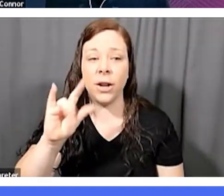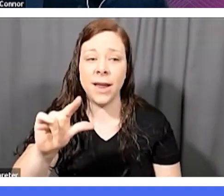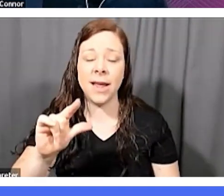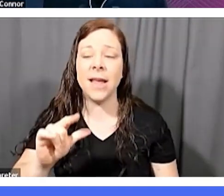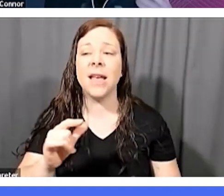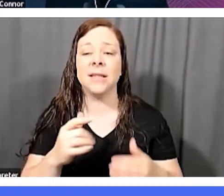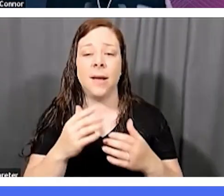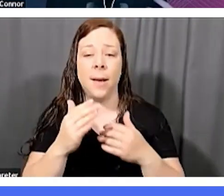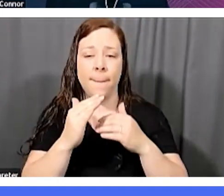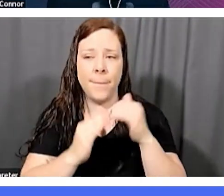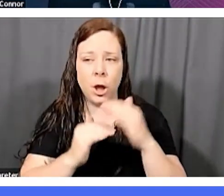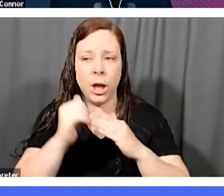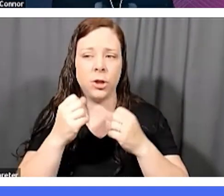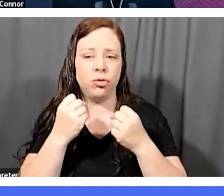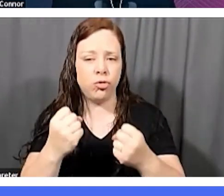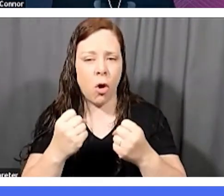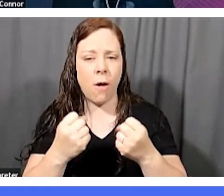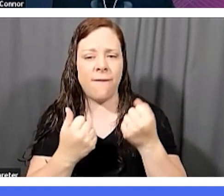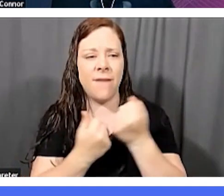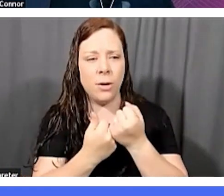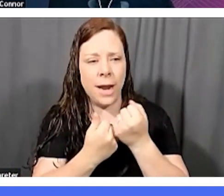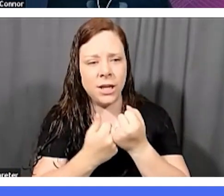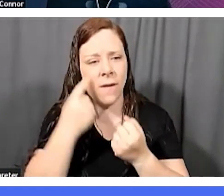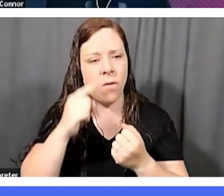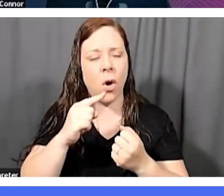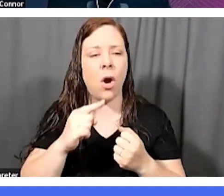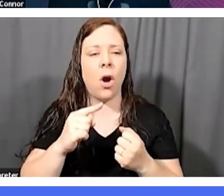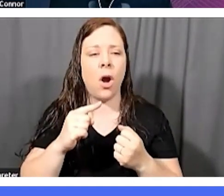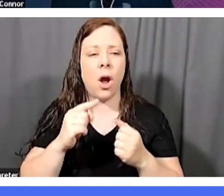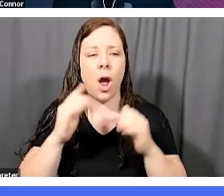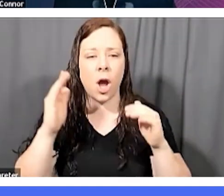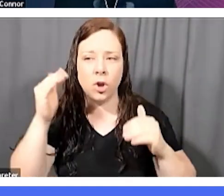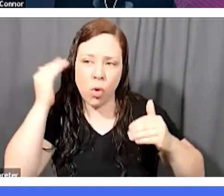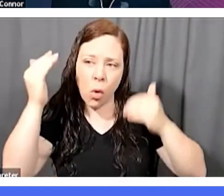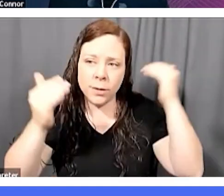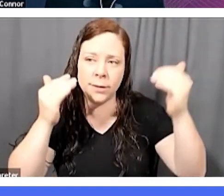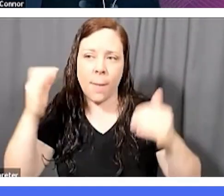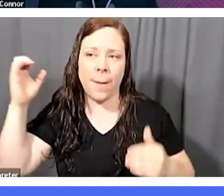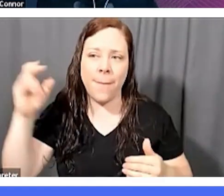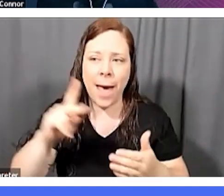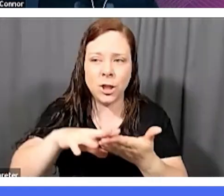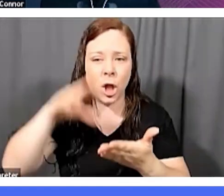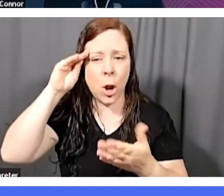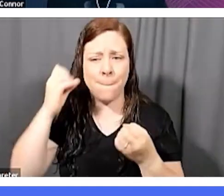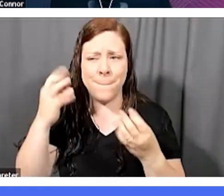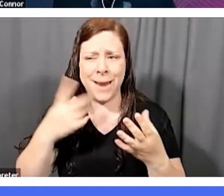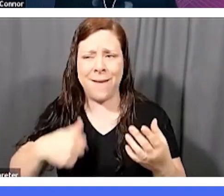for adults returning to learning. Remember, a lot of us haven't been in school for a while, some of this a lot longer than others.